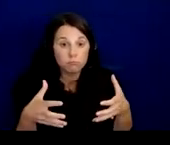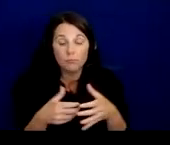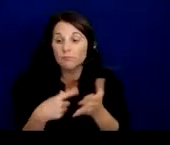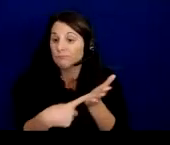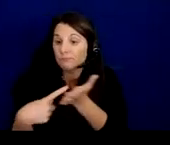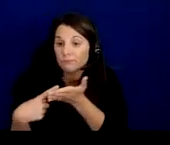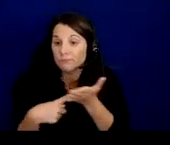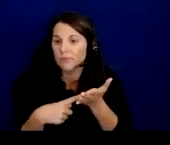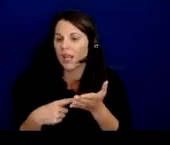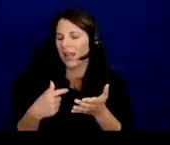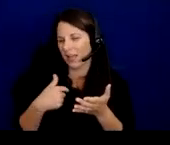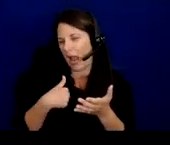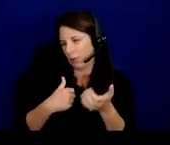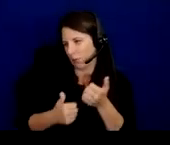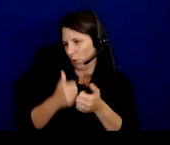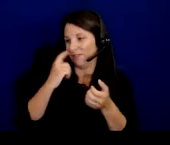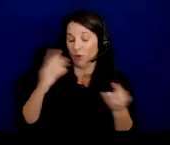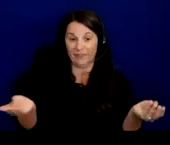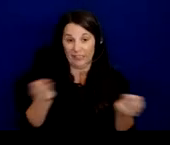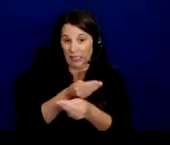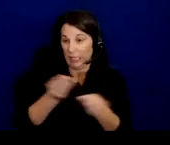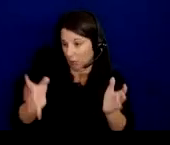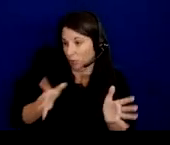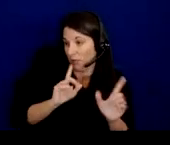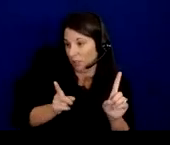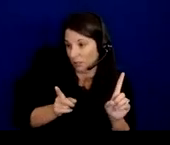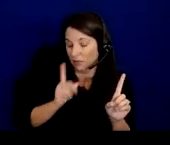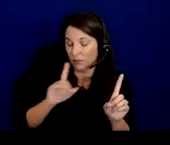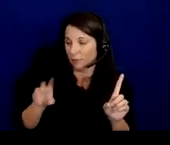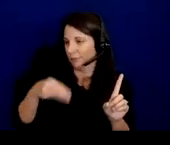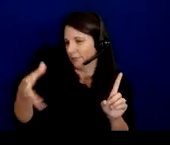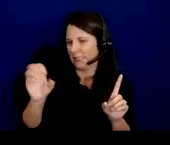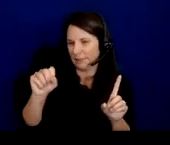mostly as a facilitator, just getting them space to work. They met once a week.